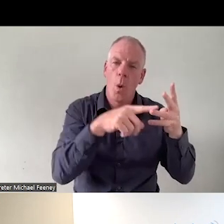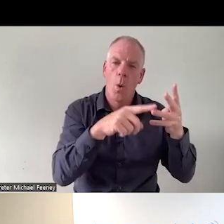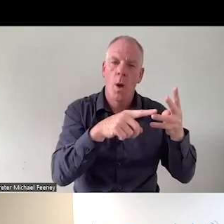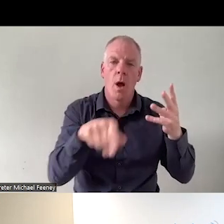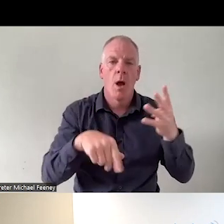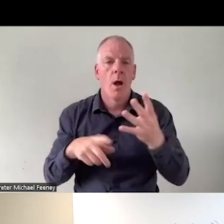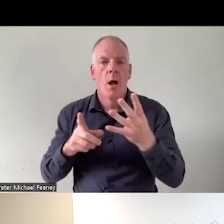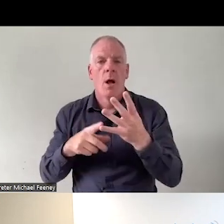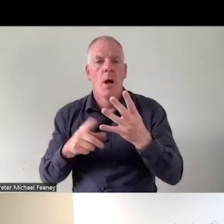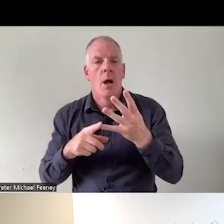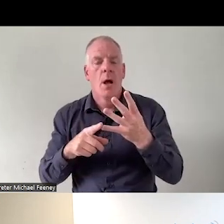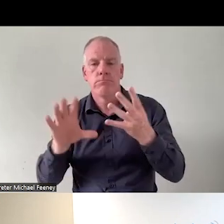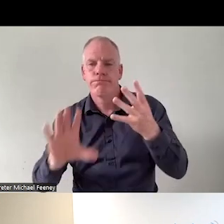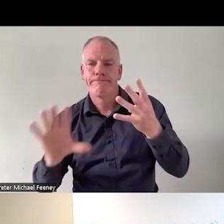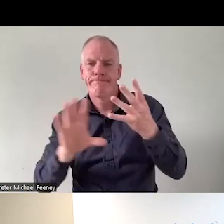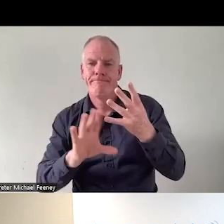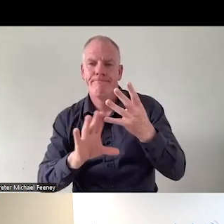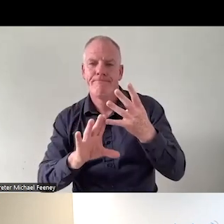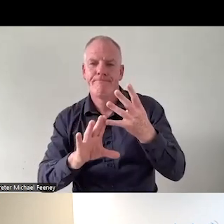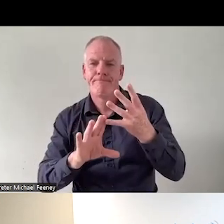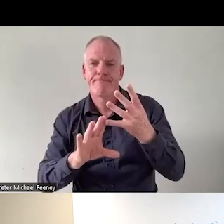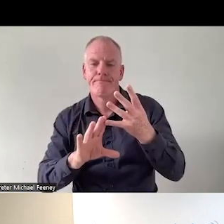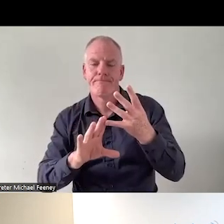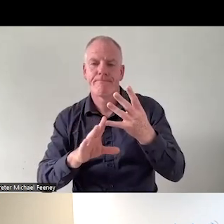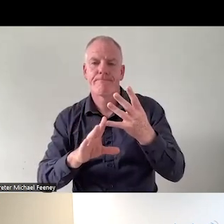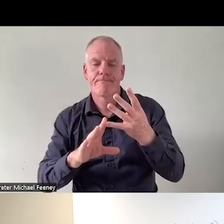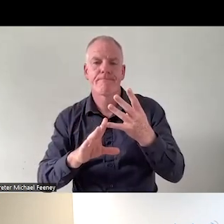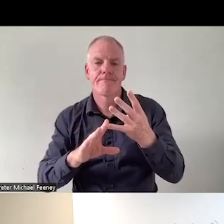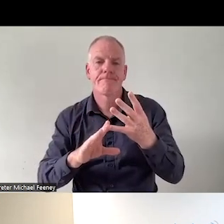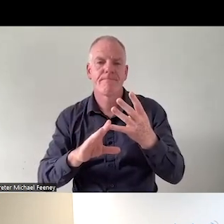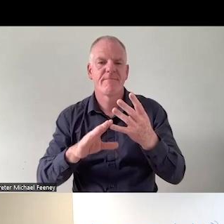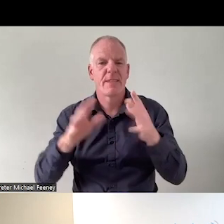Then on the bottom right, we've got a sort of main foyer area.